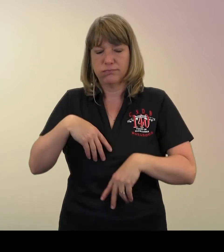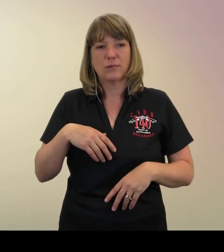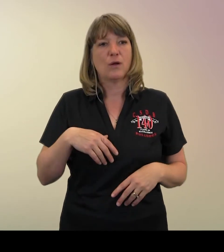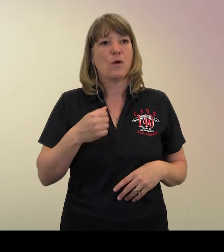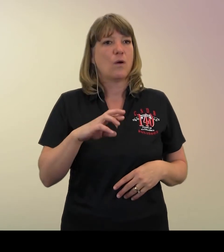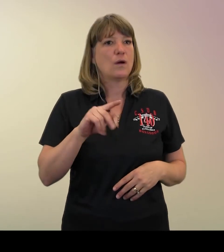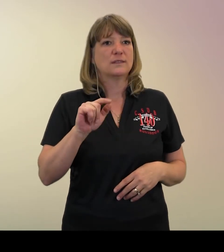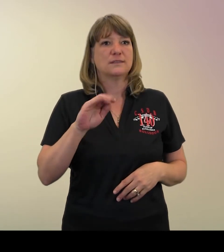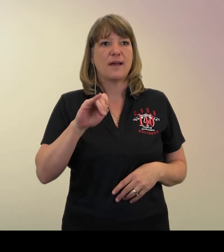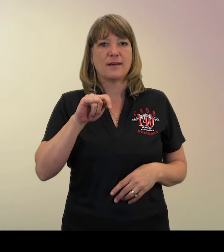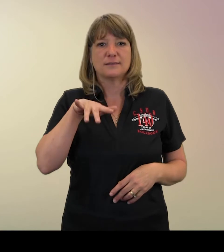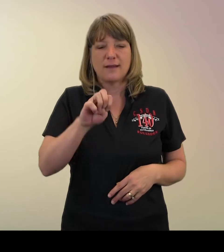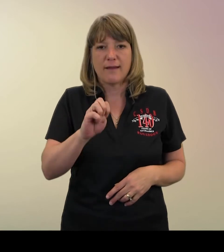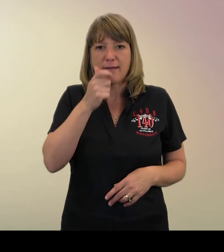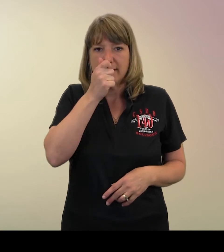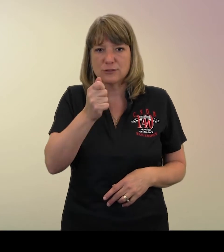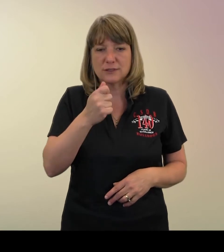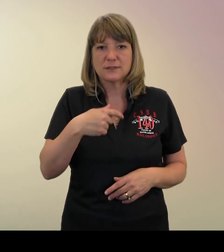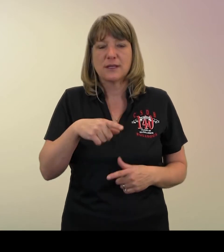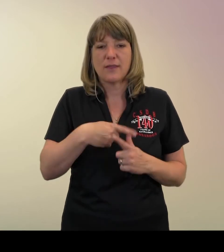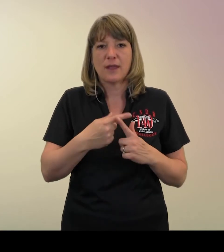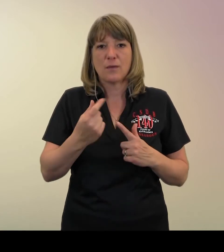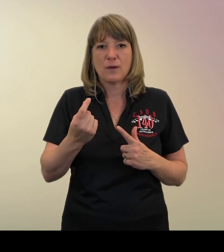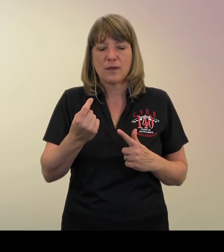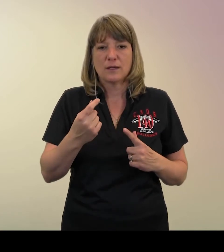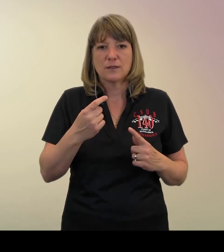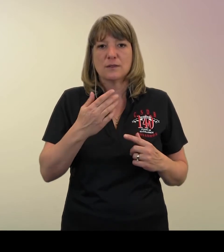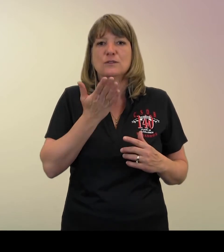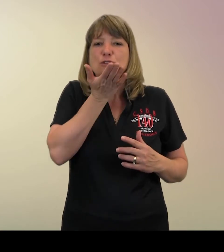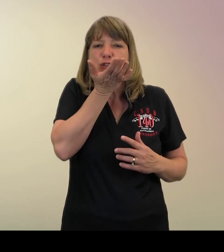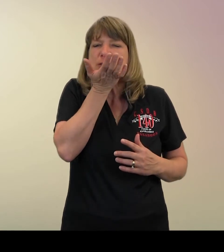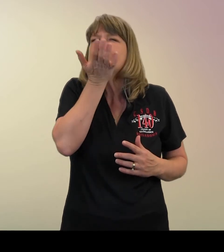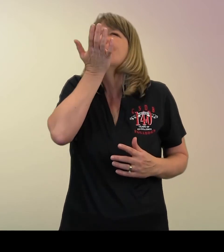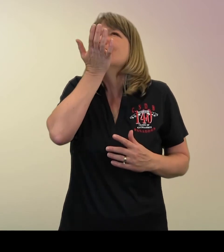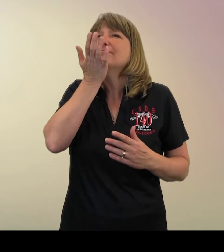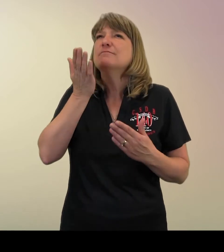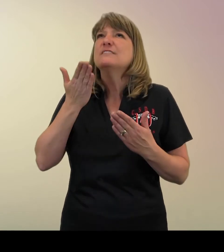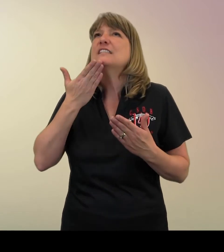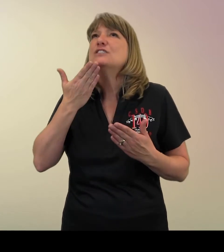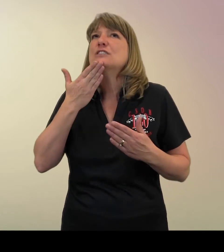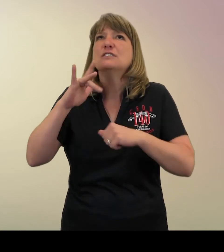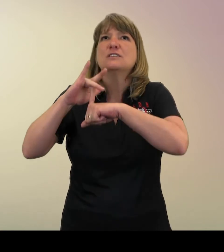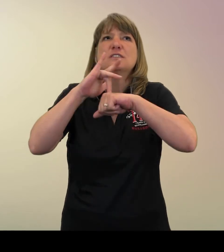or children who have tactile interests, who might press their chins against you,